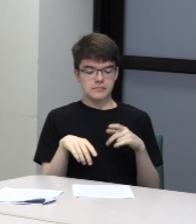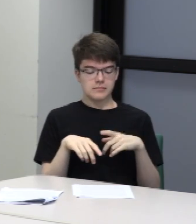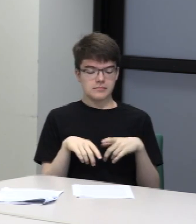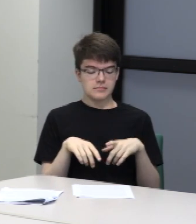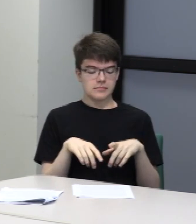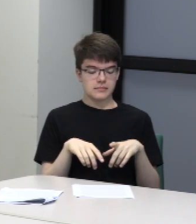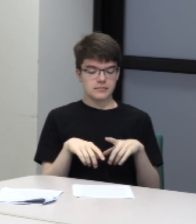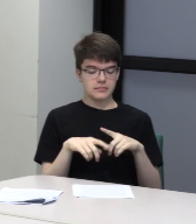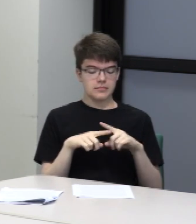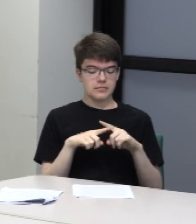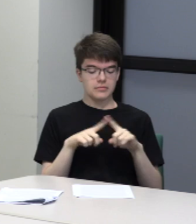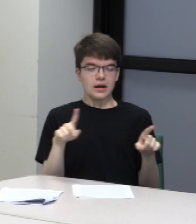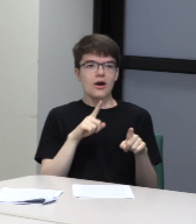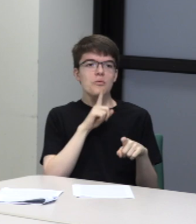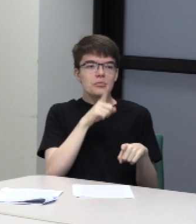and how it affects me in school.